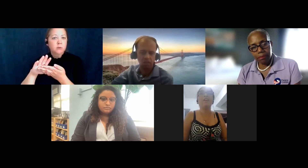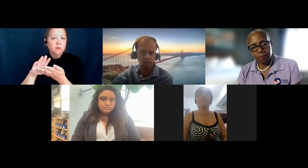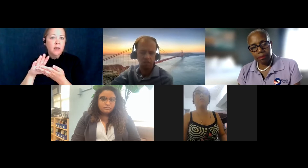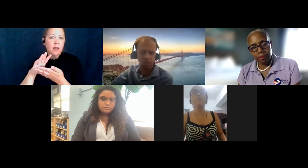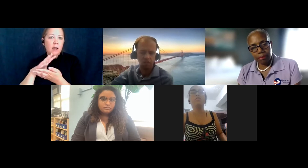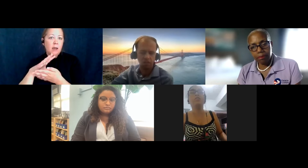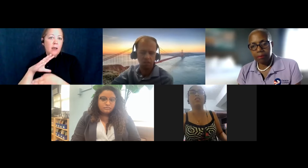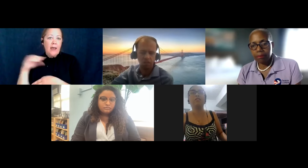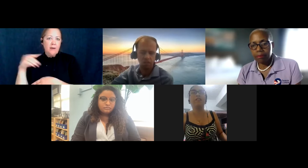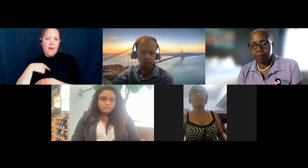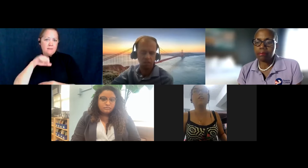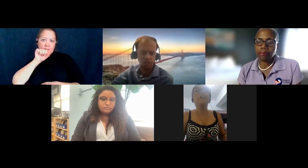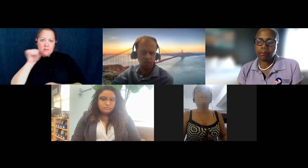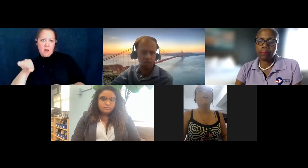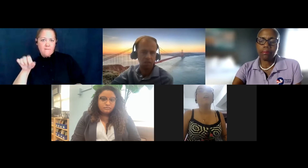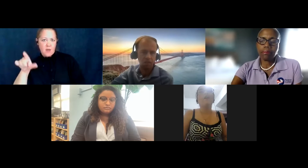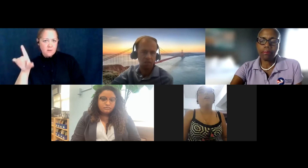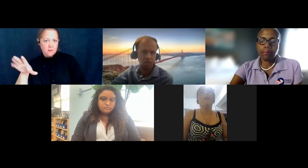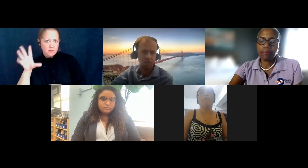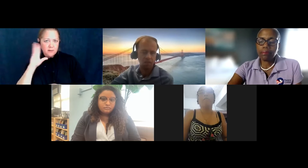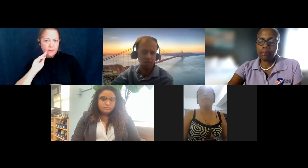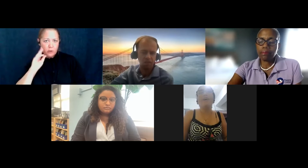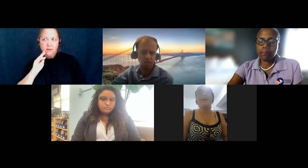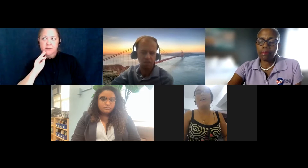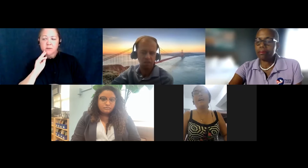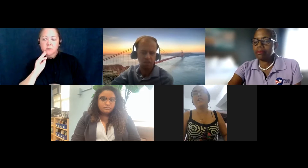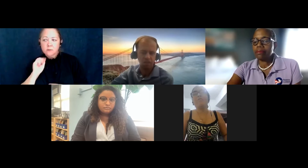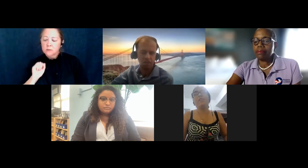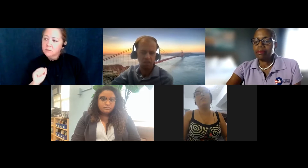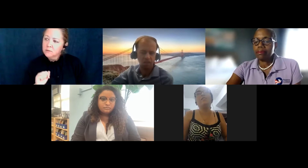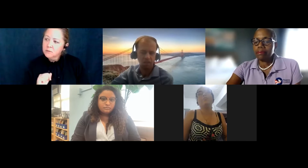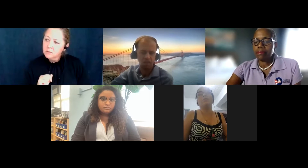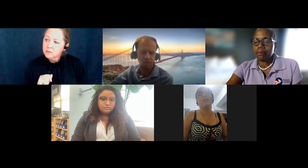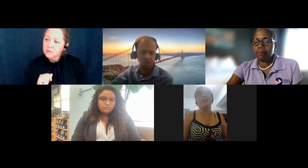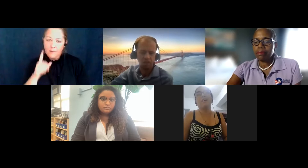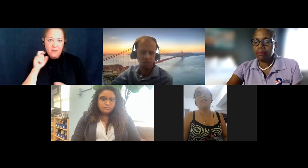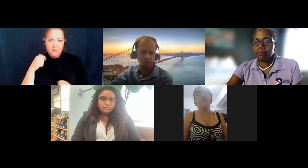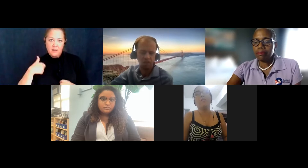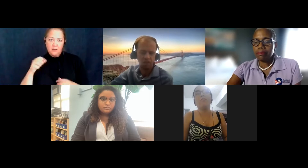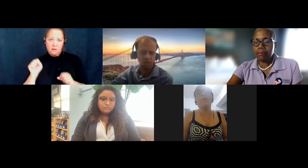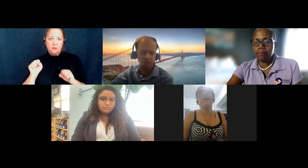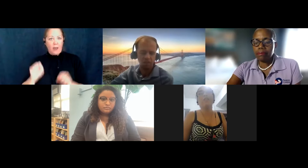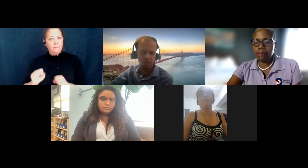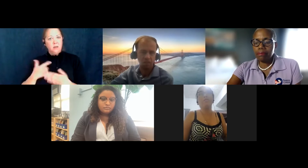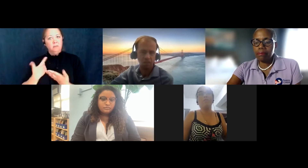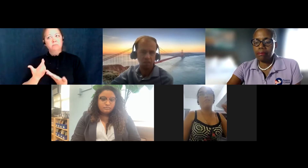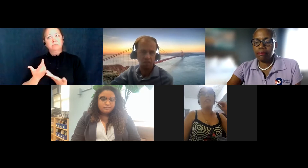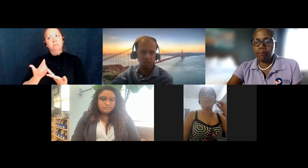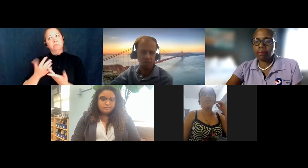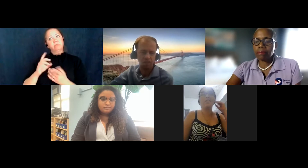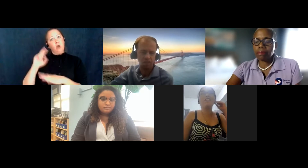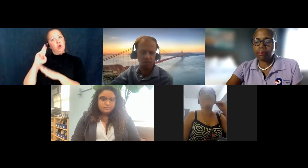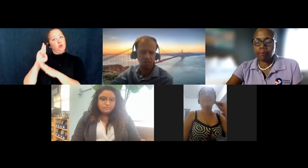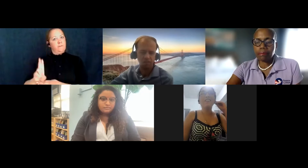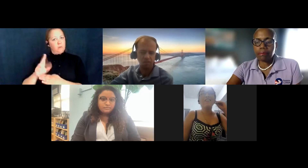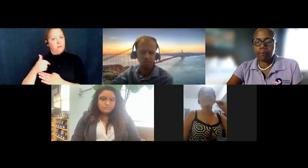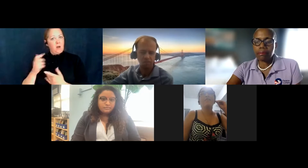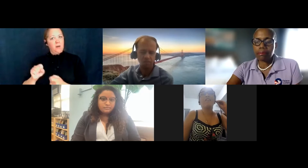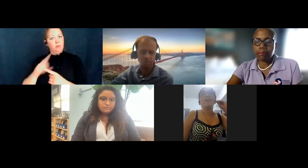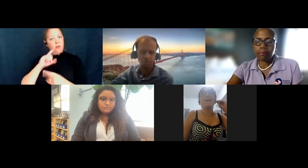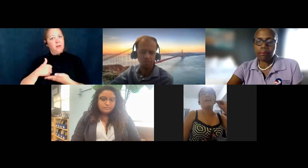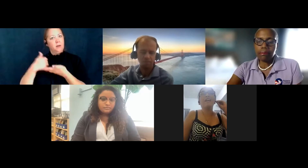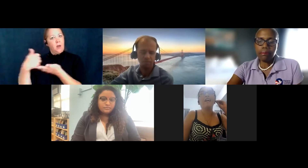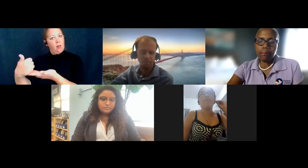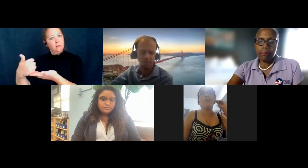experience because I felt I could be useful, and I could help. That is something that I had not